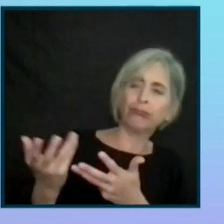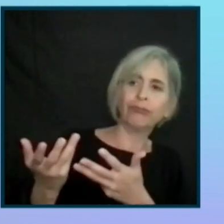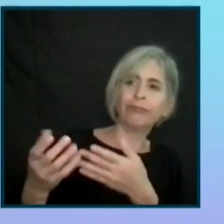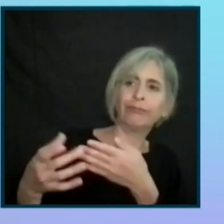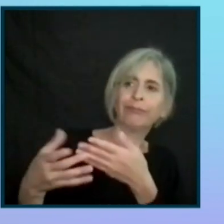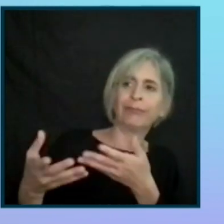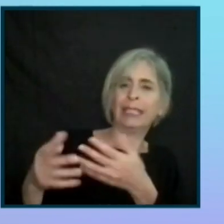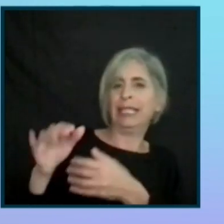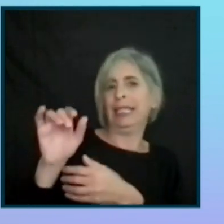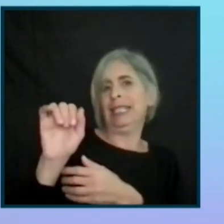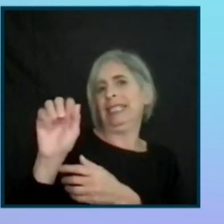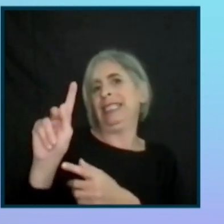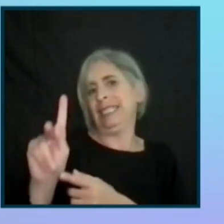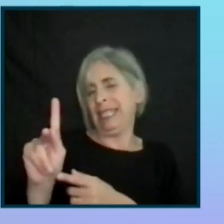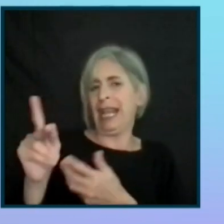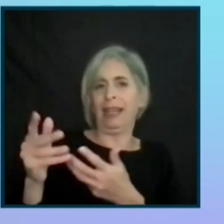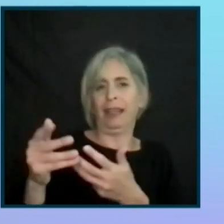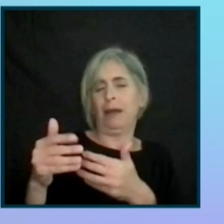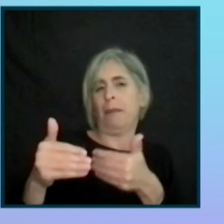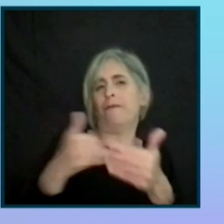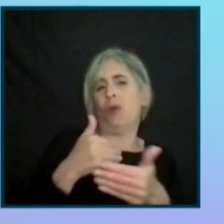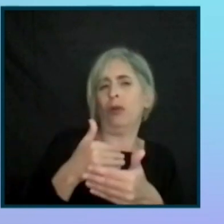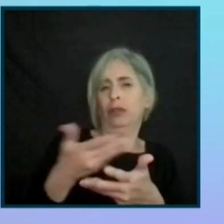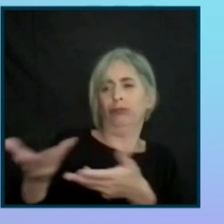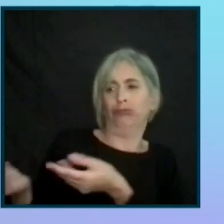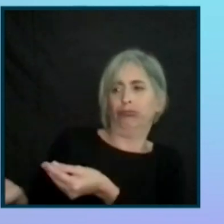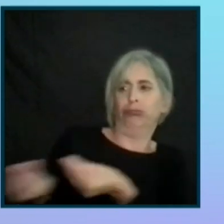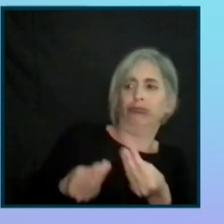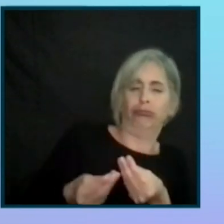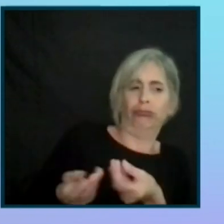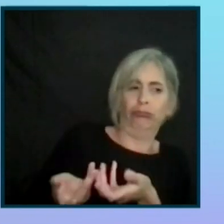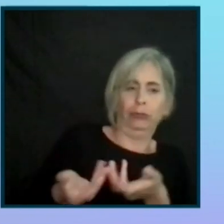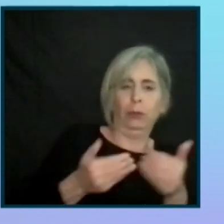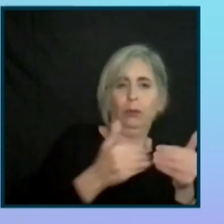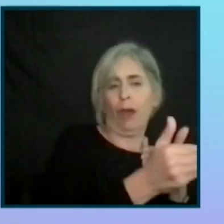because the carrot's not moving the needle enough. So you talked about,